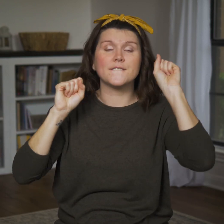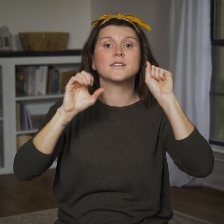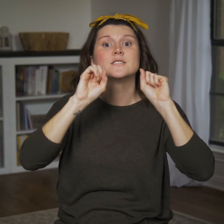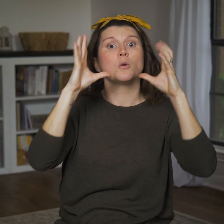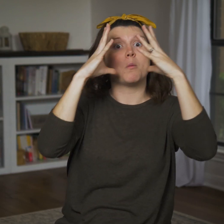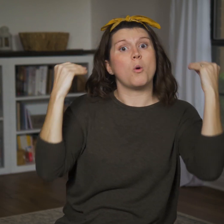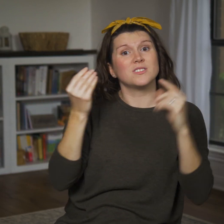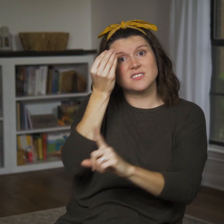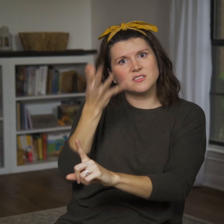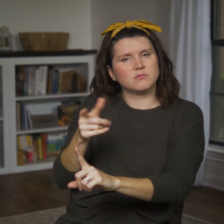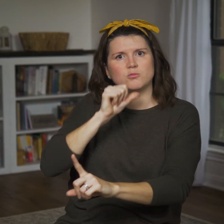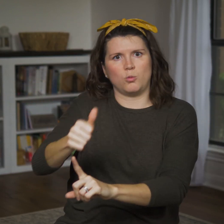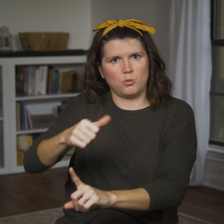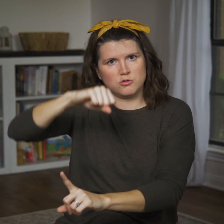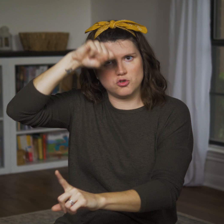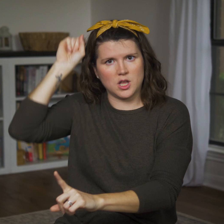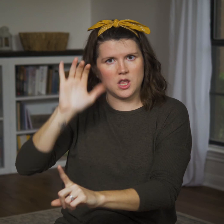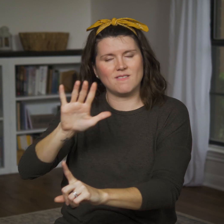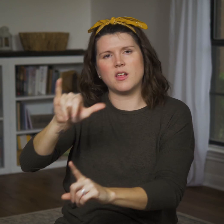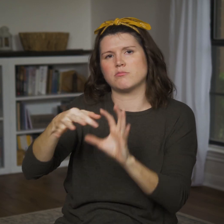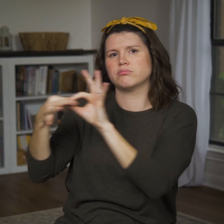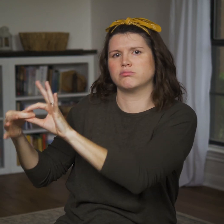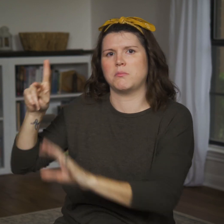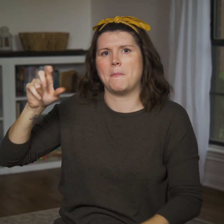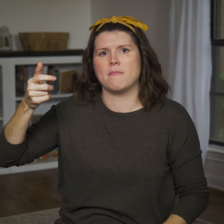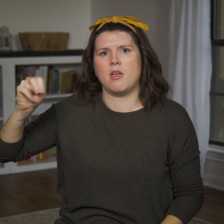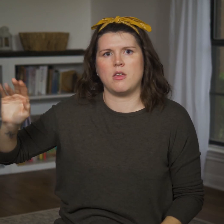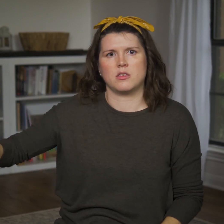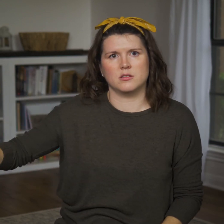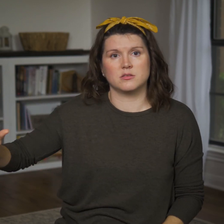so Moses outlaws that since it’s pagan-adjacent.